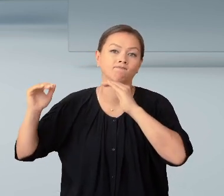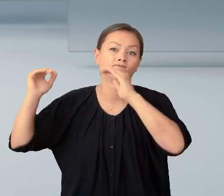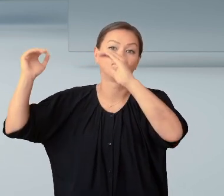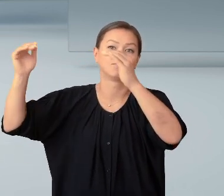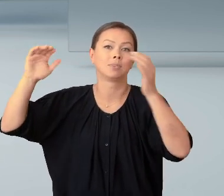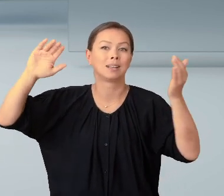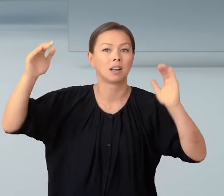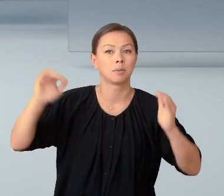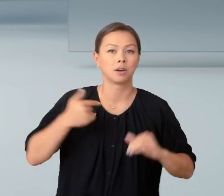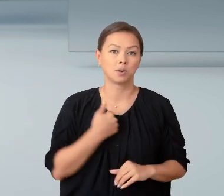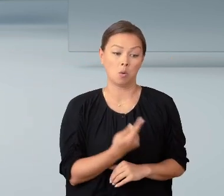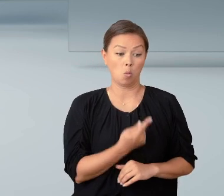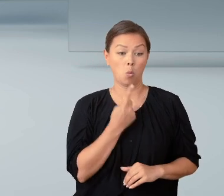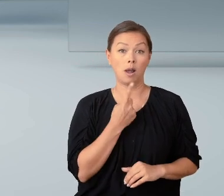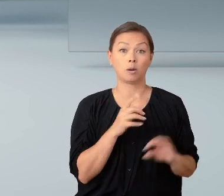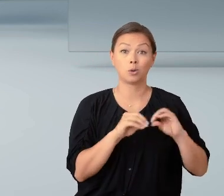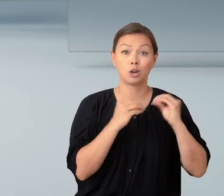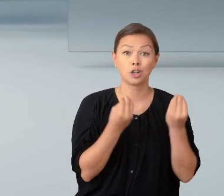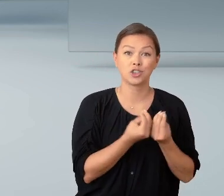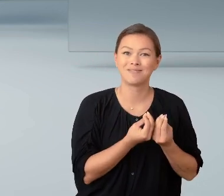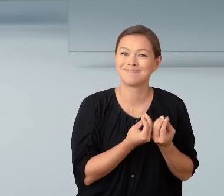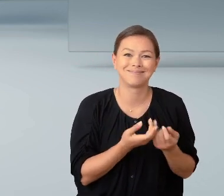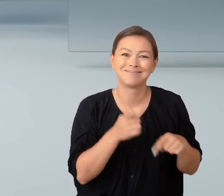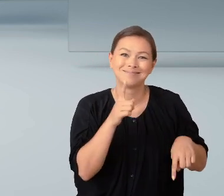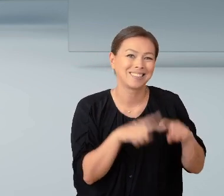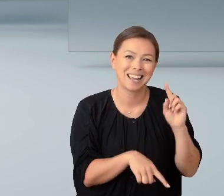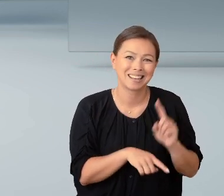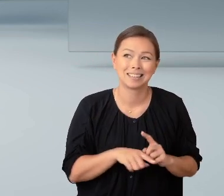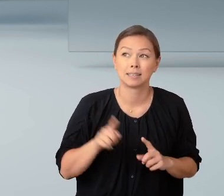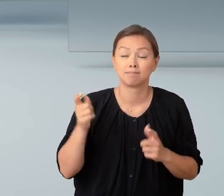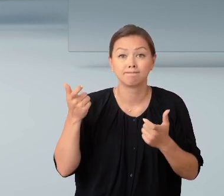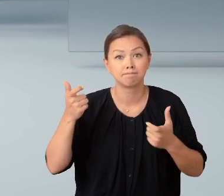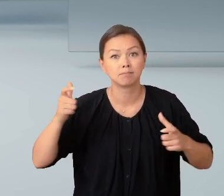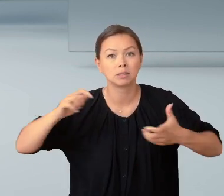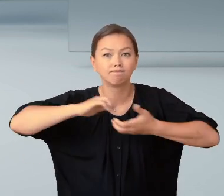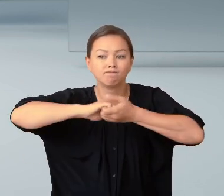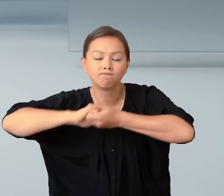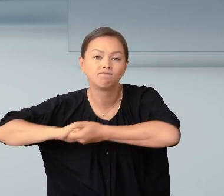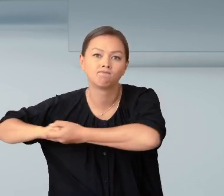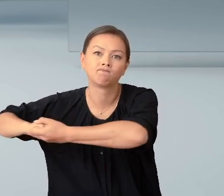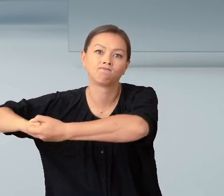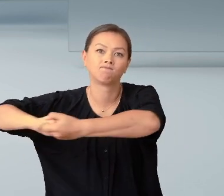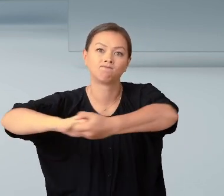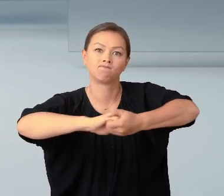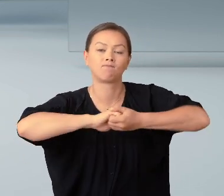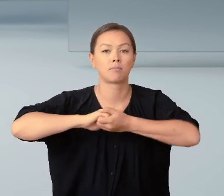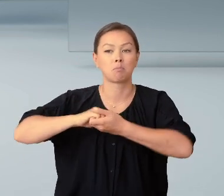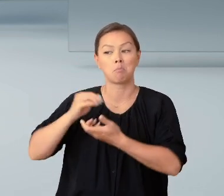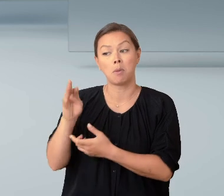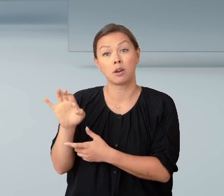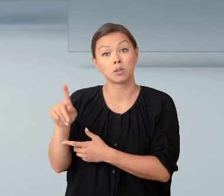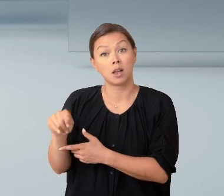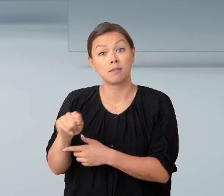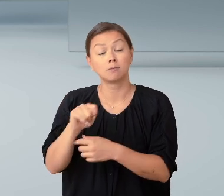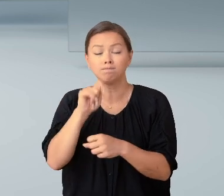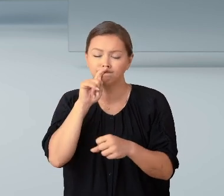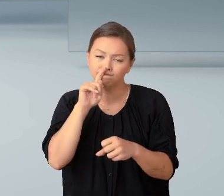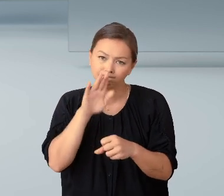organization could achieve on-premise. As a company committed to making the world a safer place, Microsoft has invested heavily in security